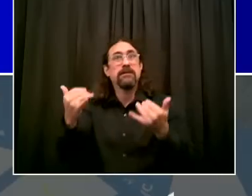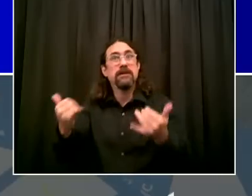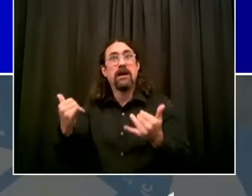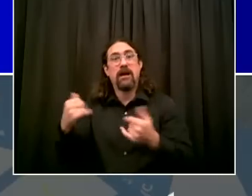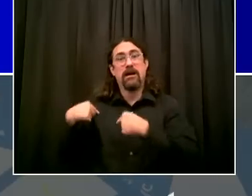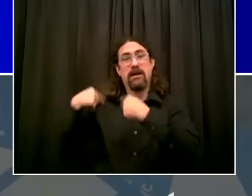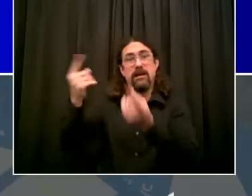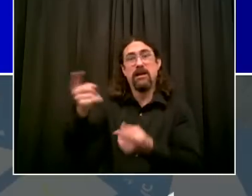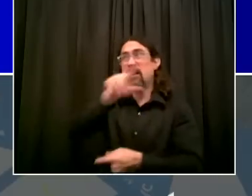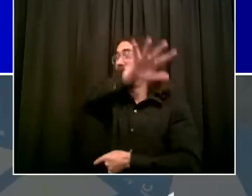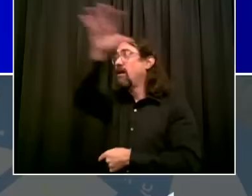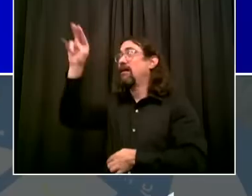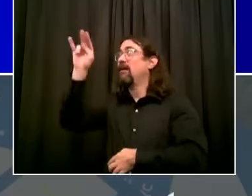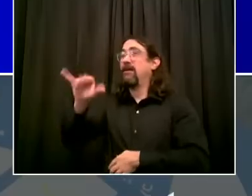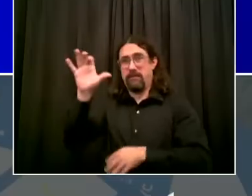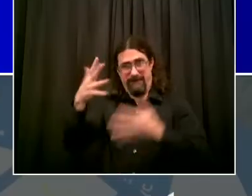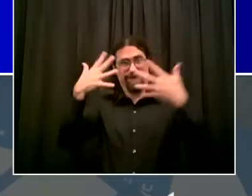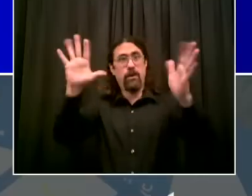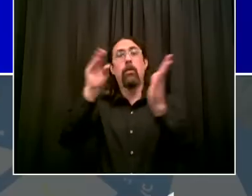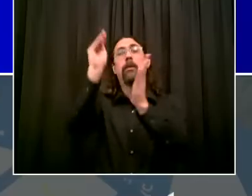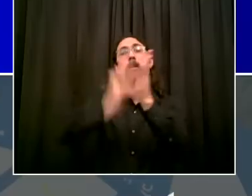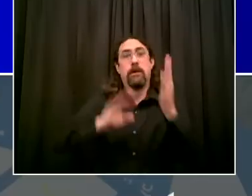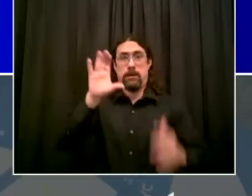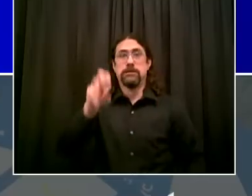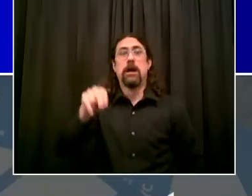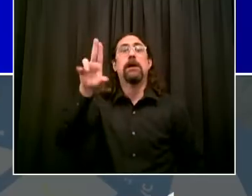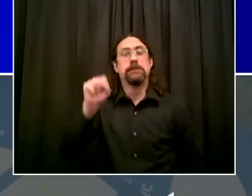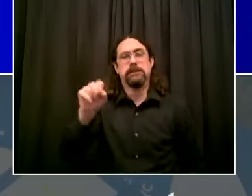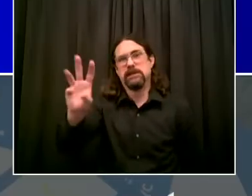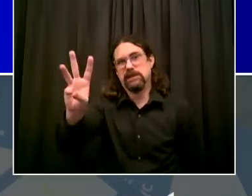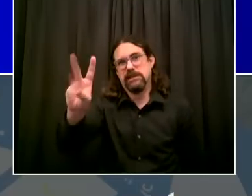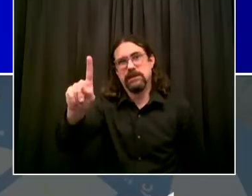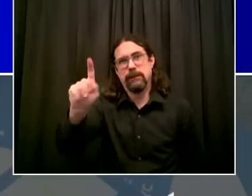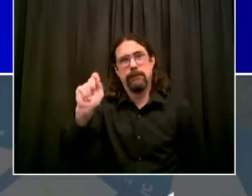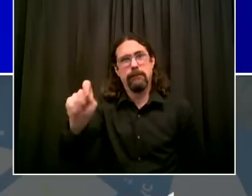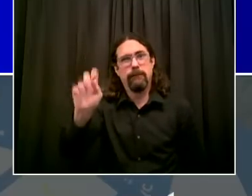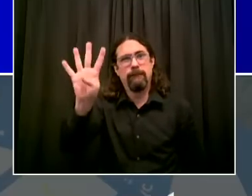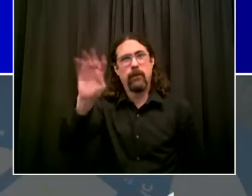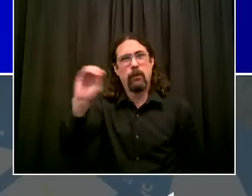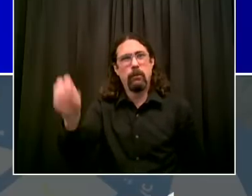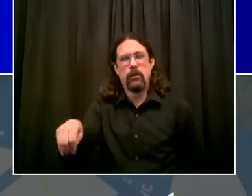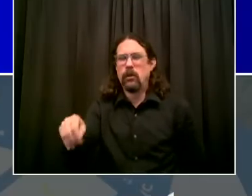THAT MEANS WE KEEP IMPROVING AND WE NEED TO IMPROVE. I WANT TO KEEP P REMINDING EVERYONE HOW